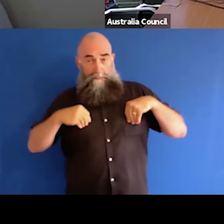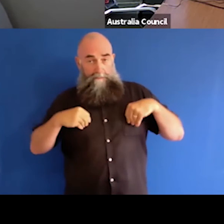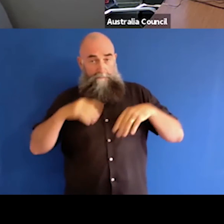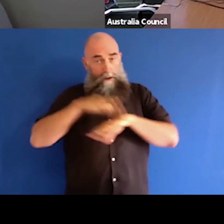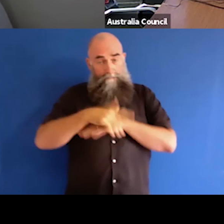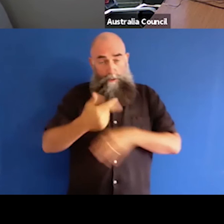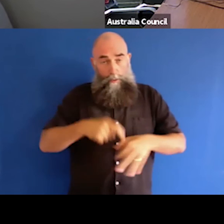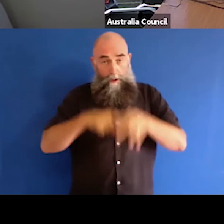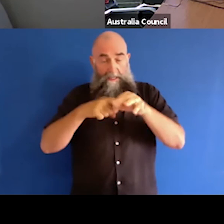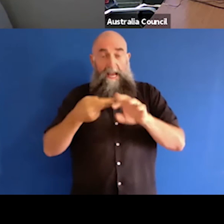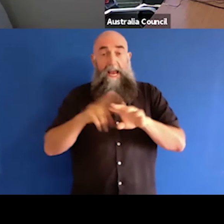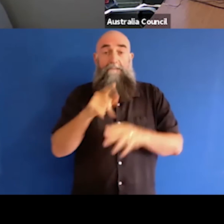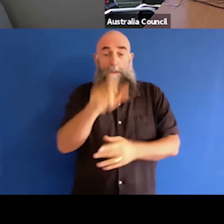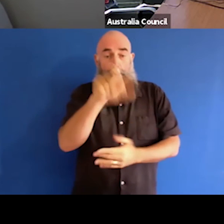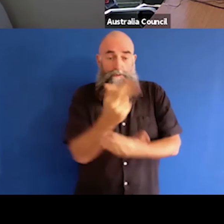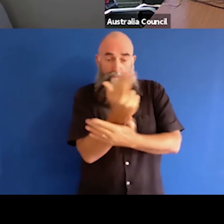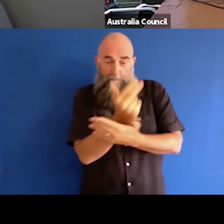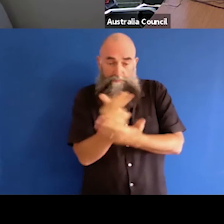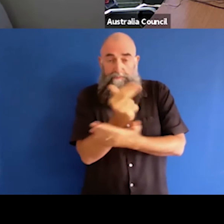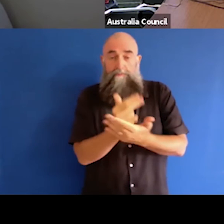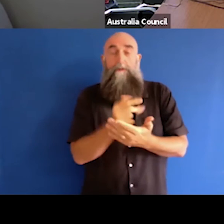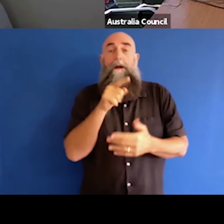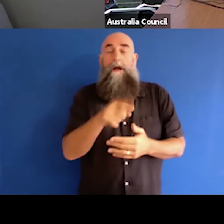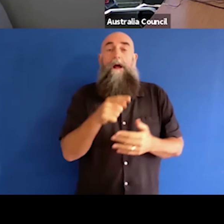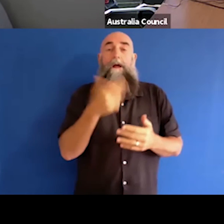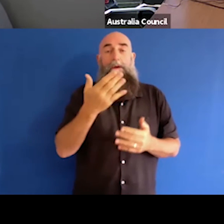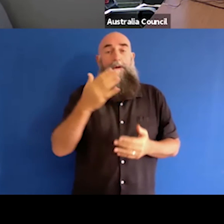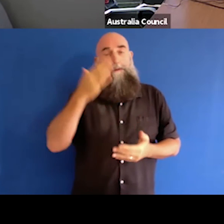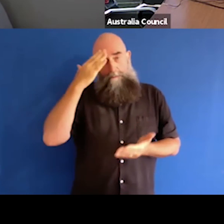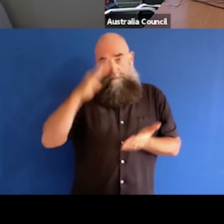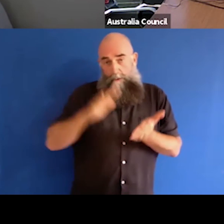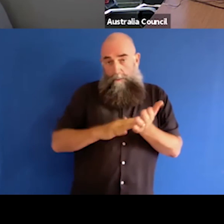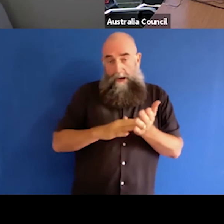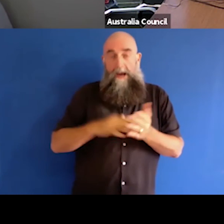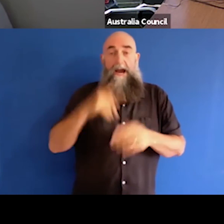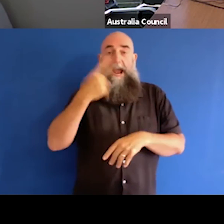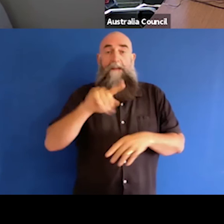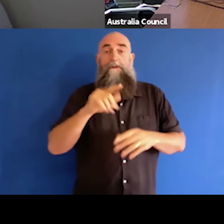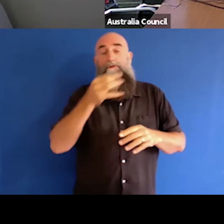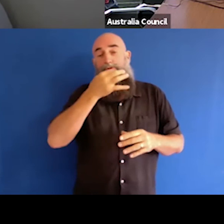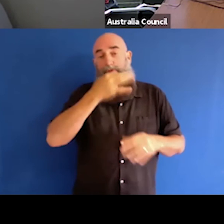Also, the memoir and children's book are placed, for the most part, in the same country?"